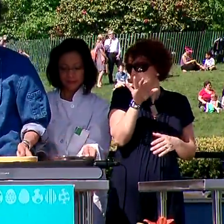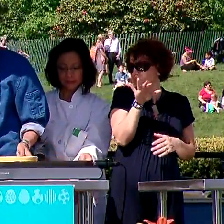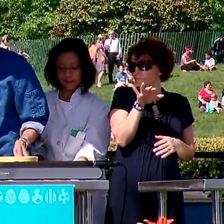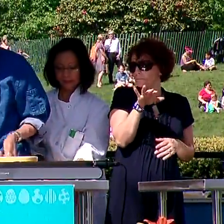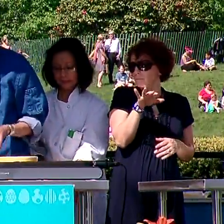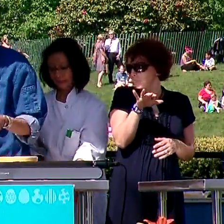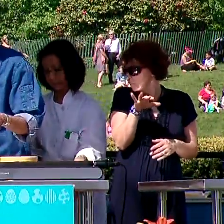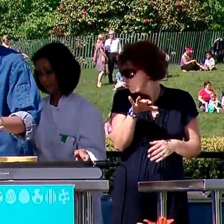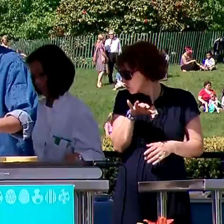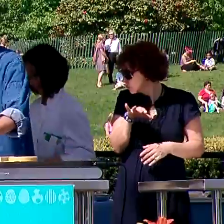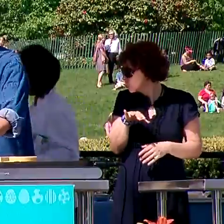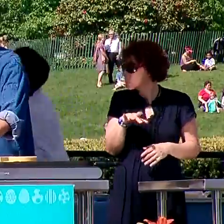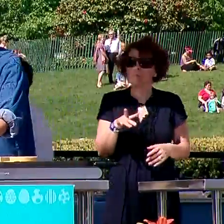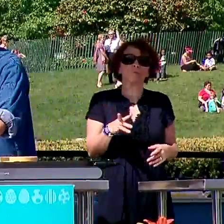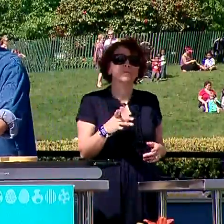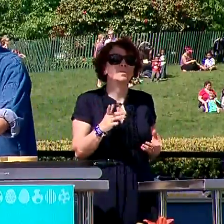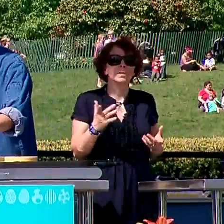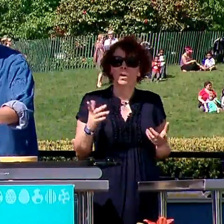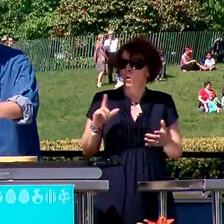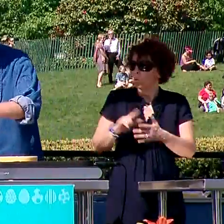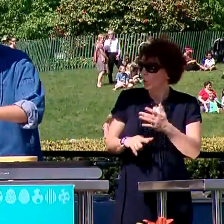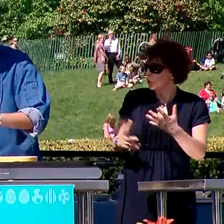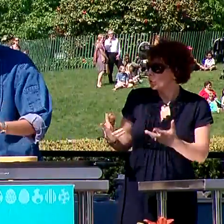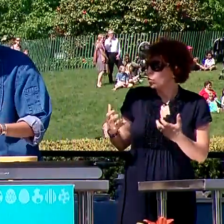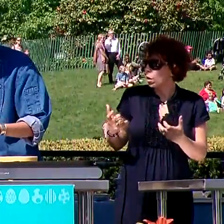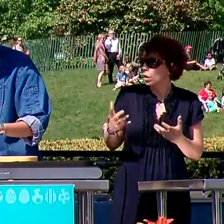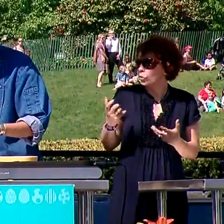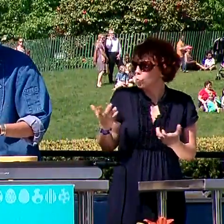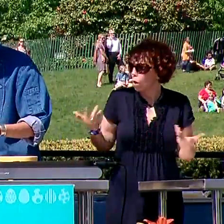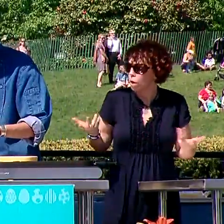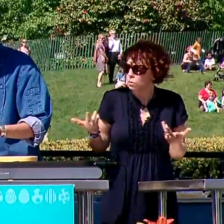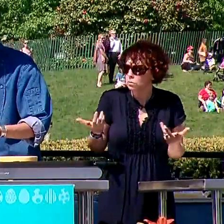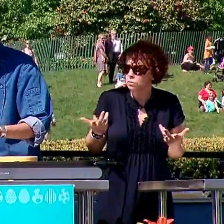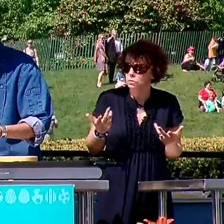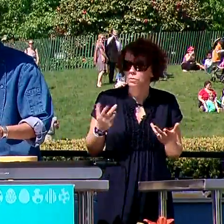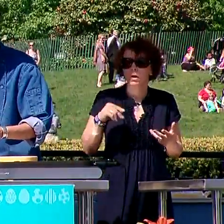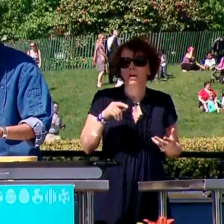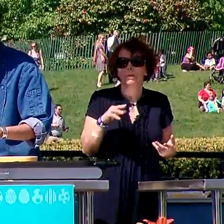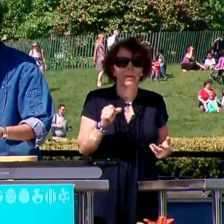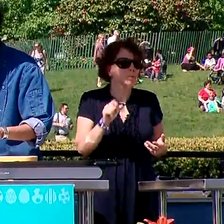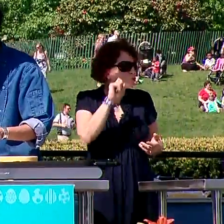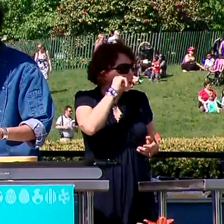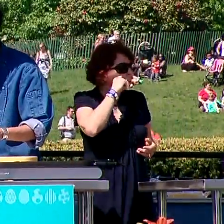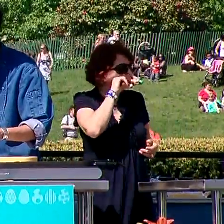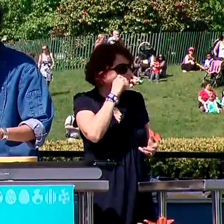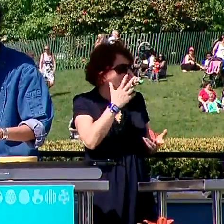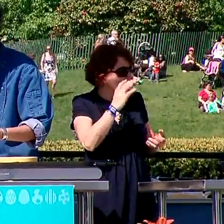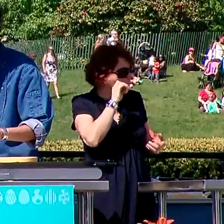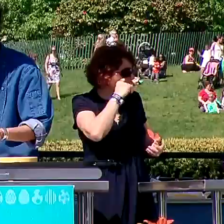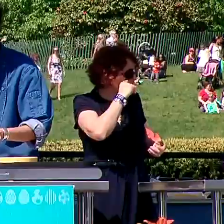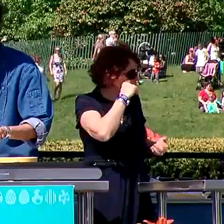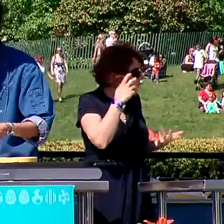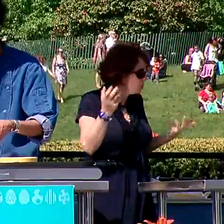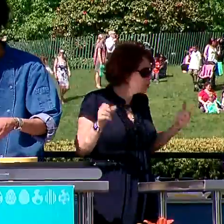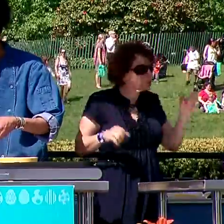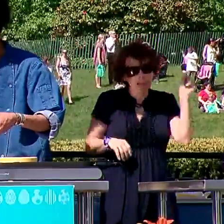Okay. So what do you want? Do you want peppers and onions? You want onions? Yes. All right.